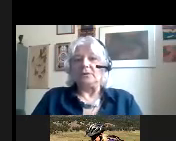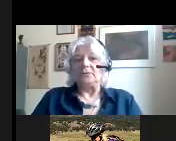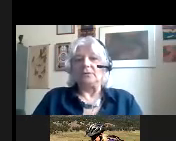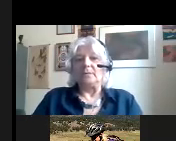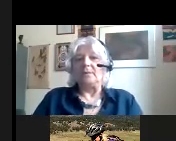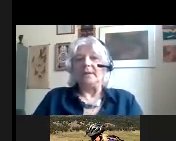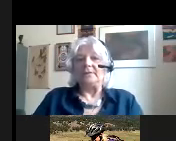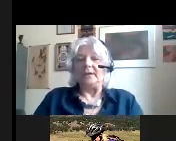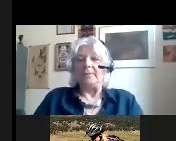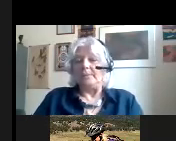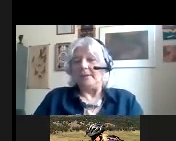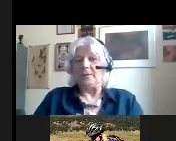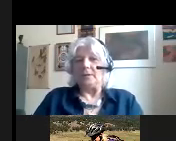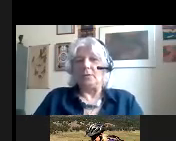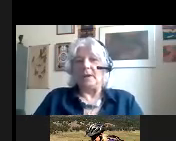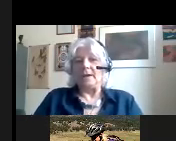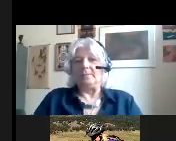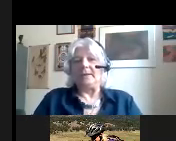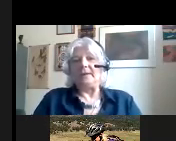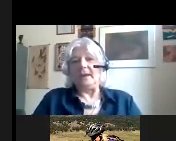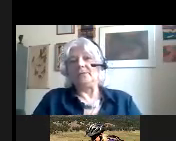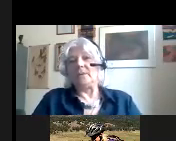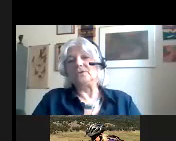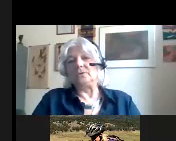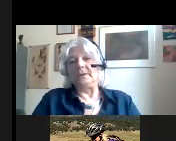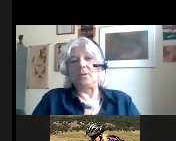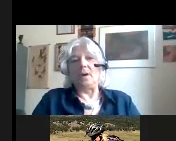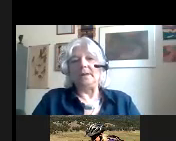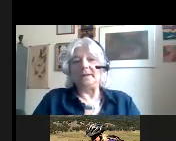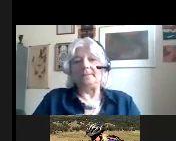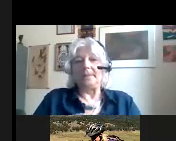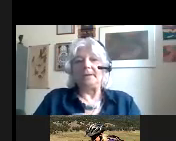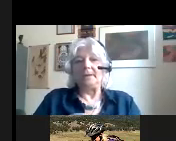structures are in place and they basically create, maintain racial inequality, in nearly